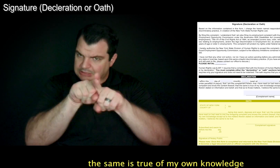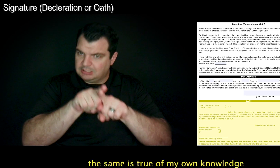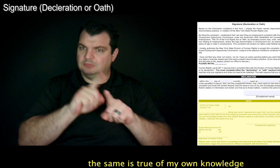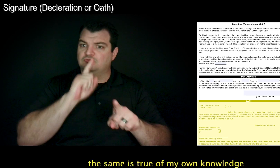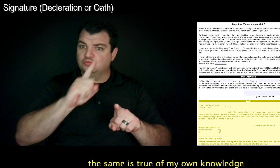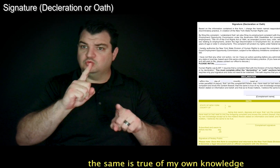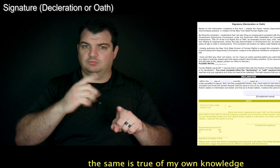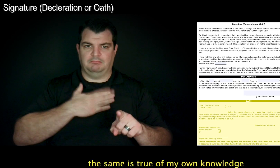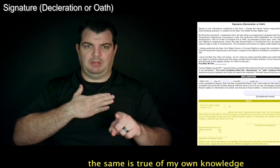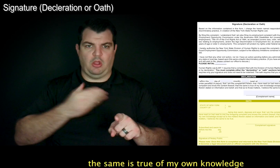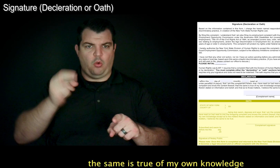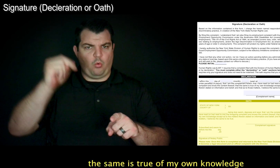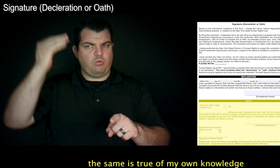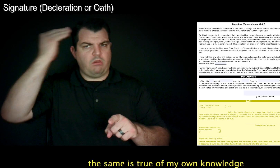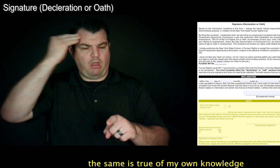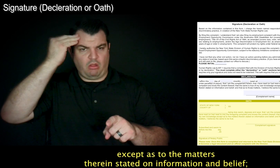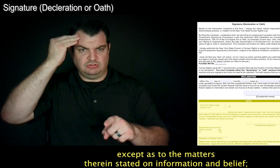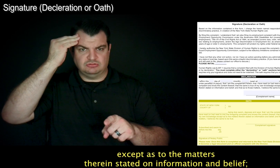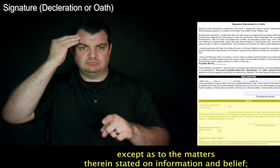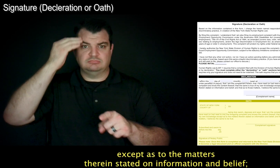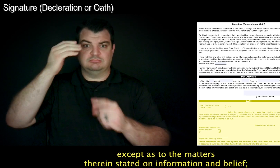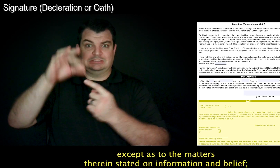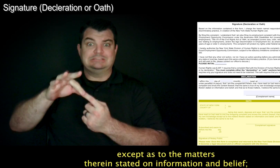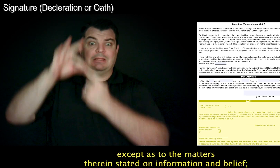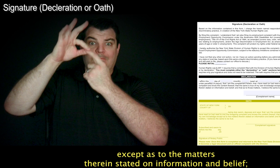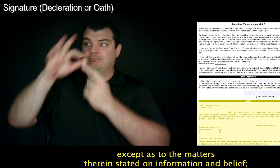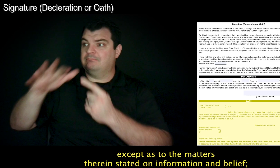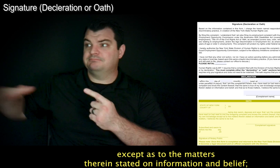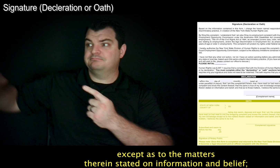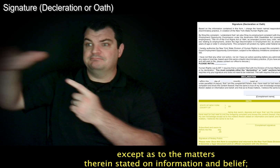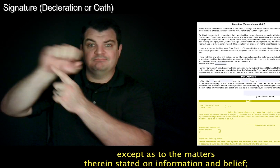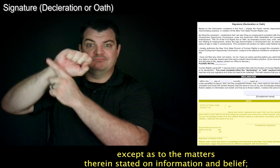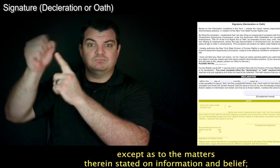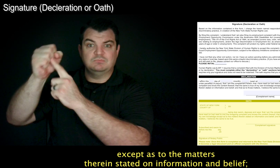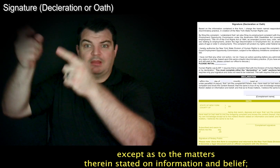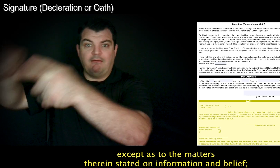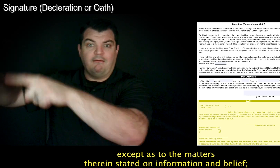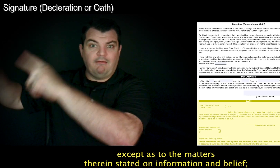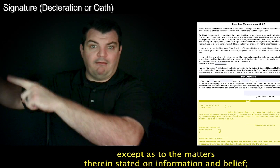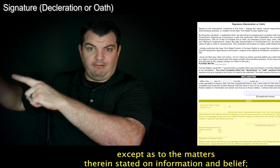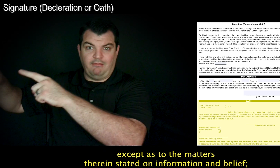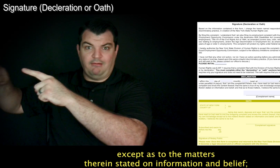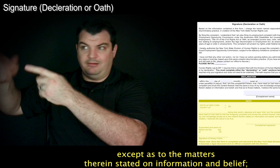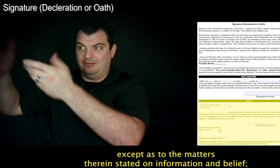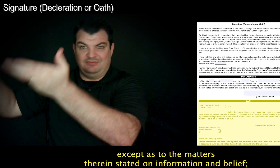the same is true of my own knowledge except as to the matters therein stated on information and belief;